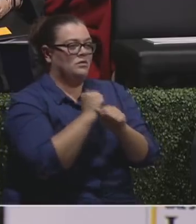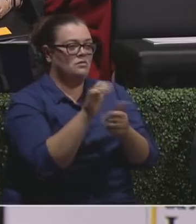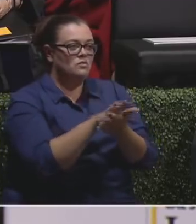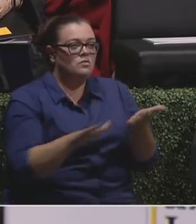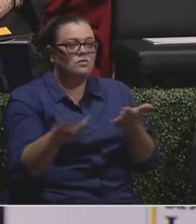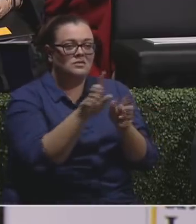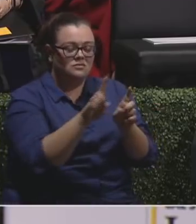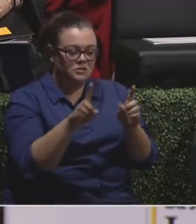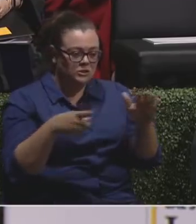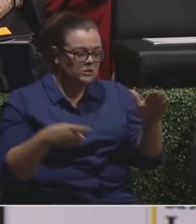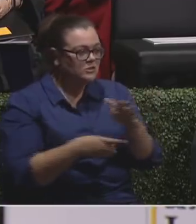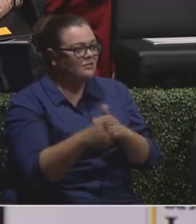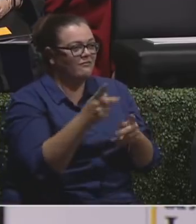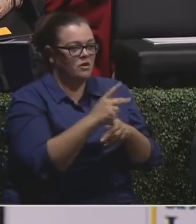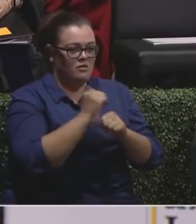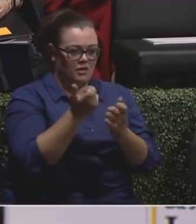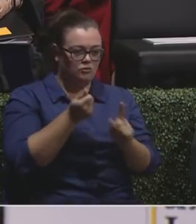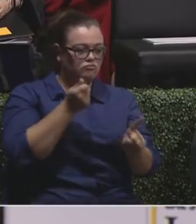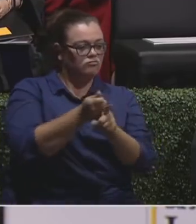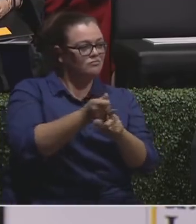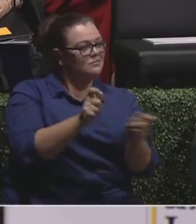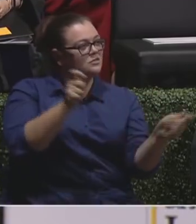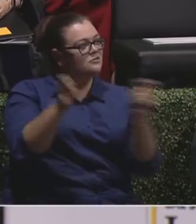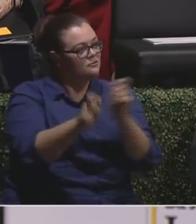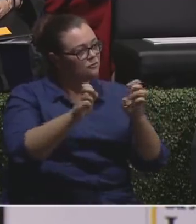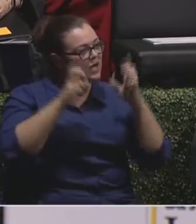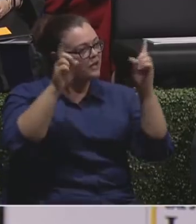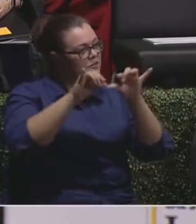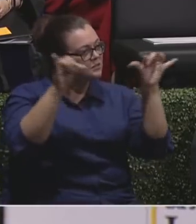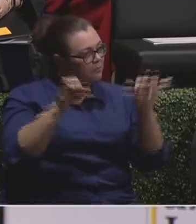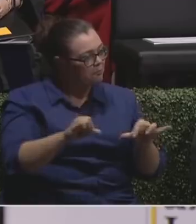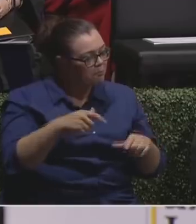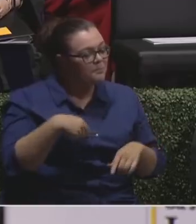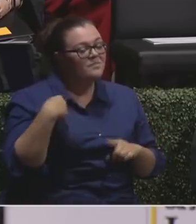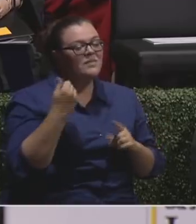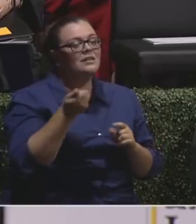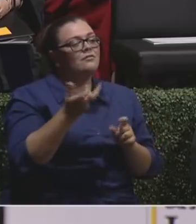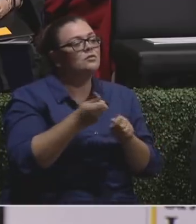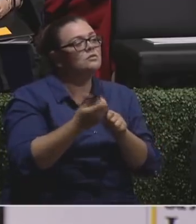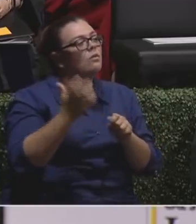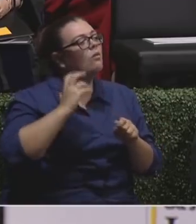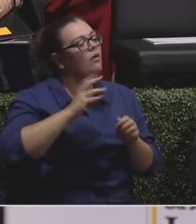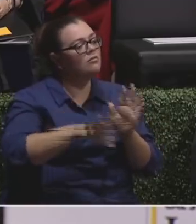COURSE TO ATTAIN A COLLEGE DEGREE AND FIND MY WAY TO A CAREER IN EDUCATION.